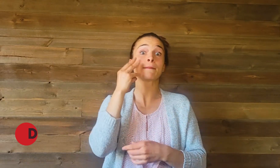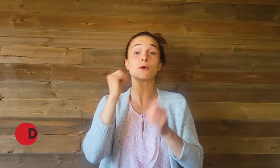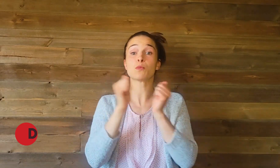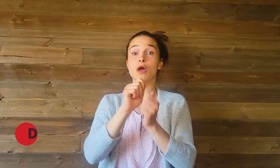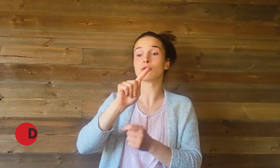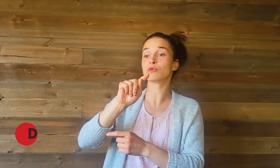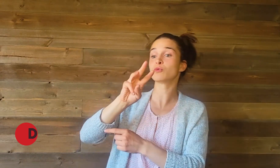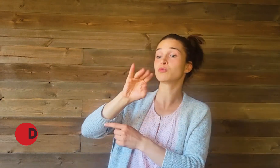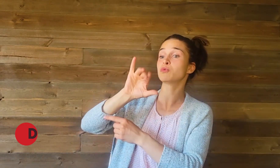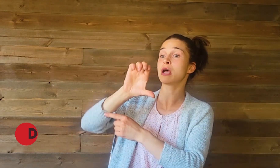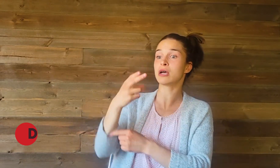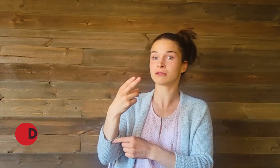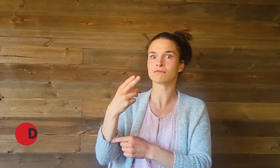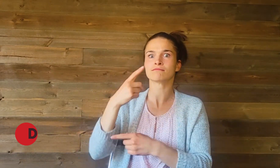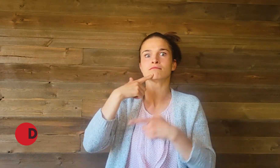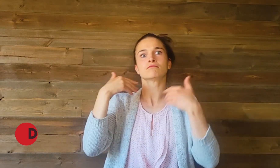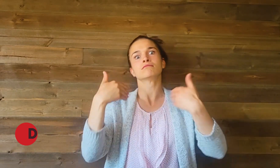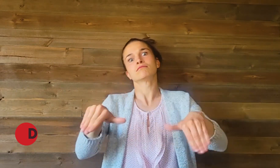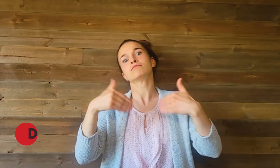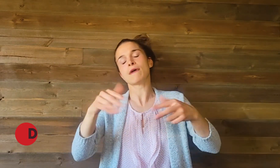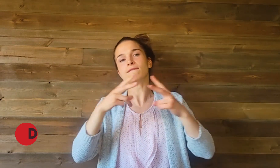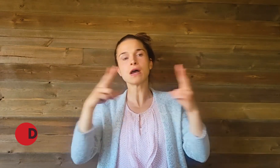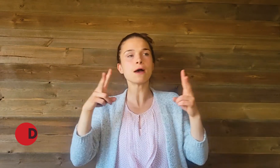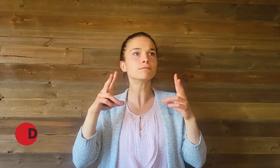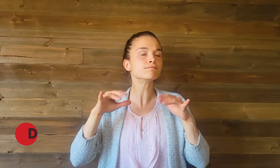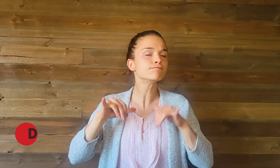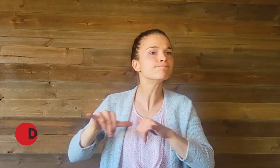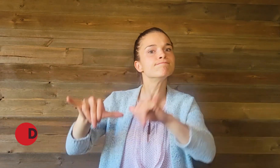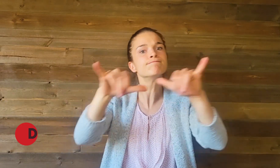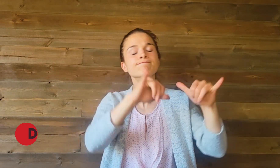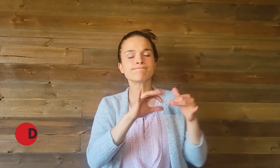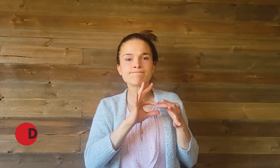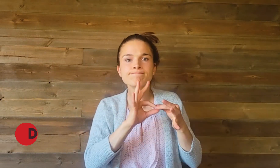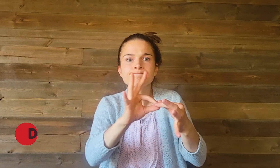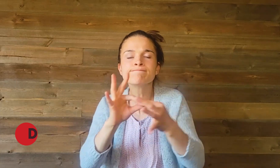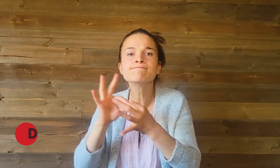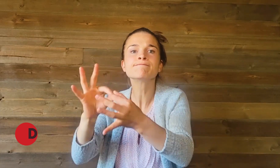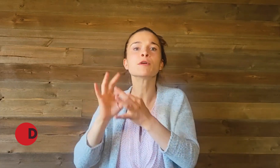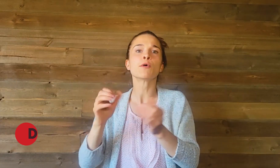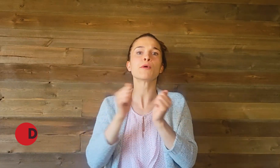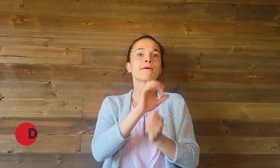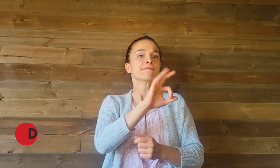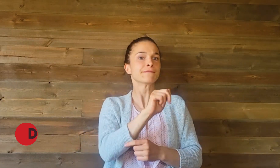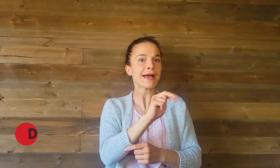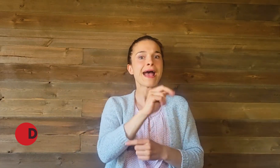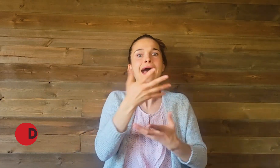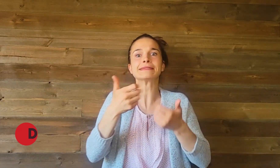"Gaming with Twitch is a very communal experience for fans